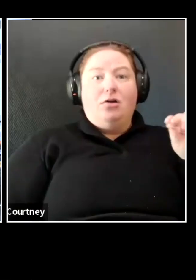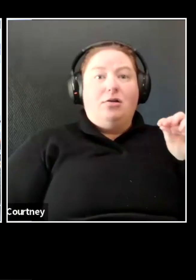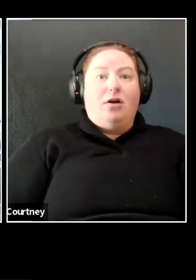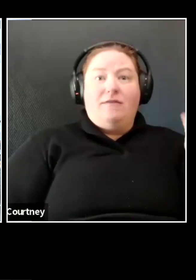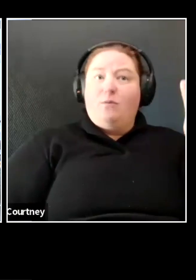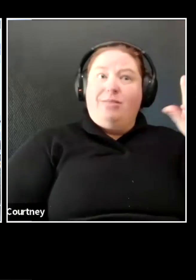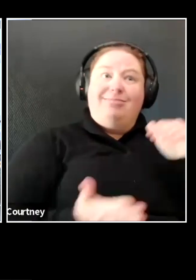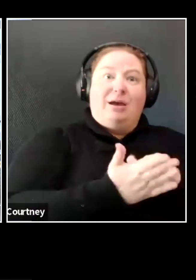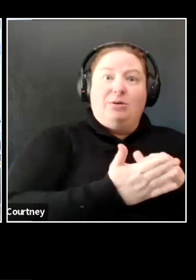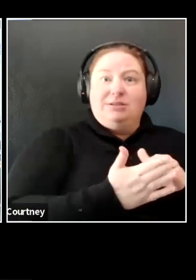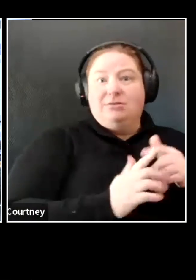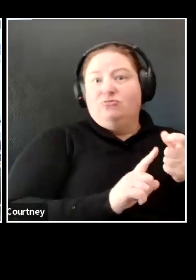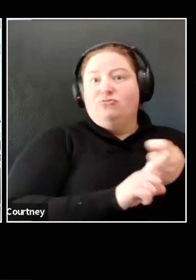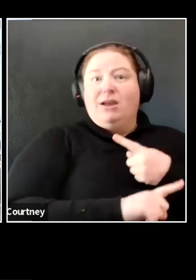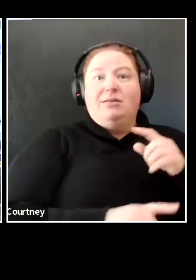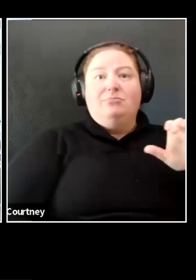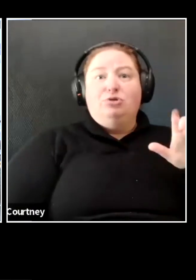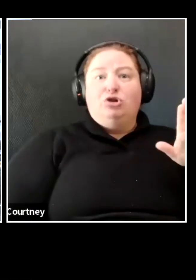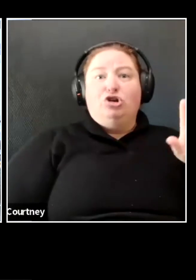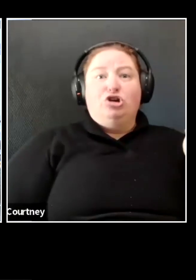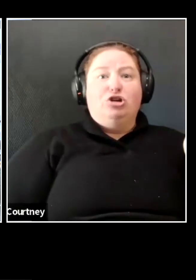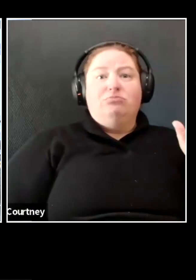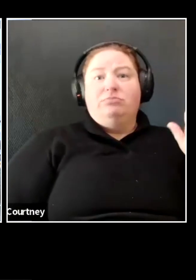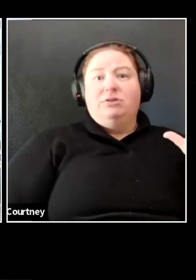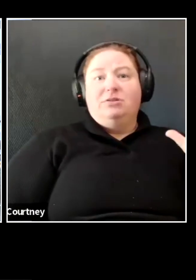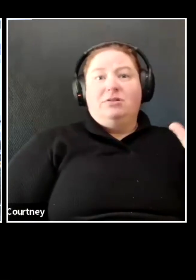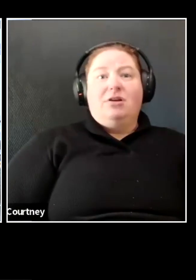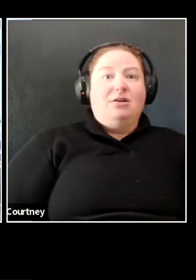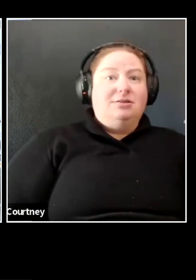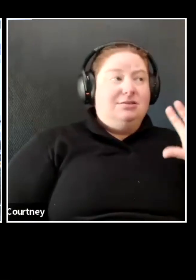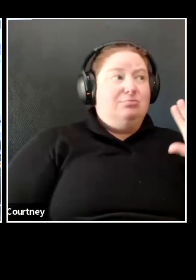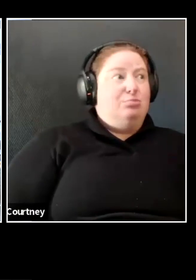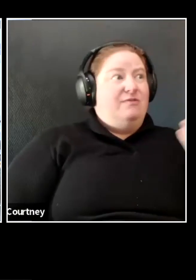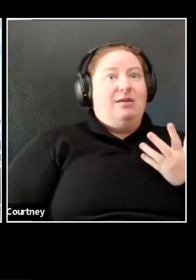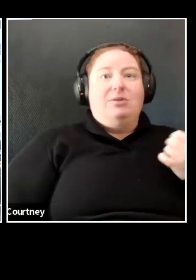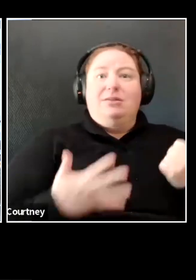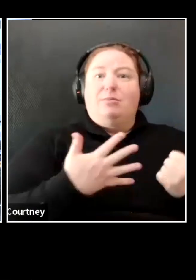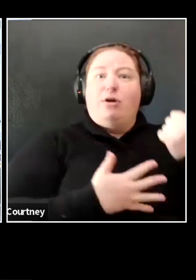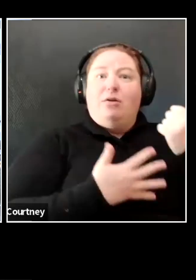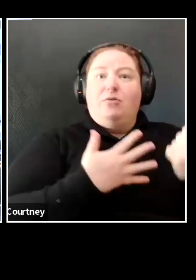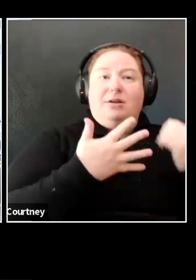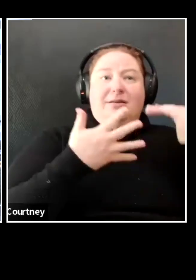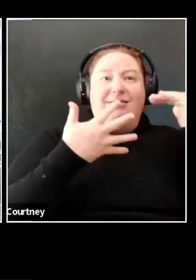curb cuts and give me the priority list of here's here's where we should you know the